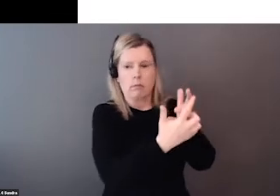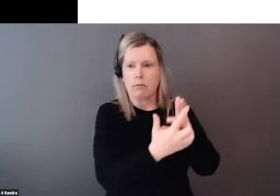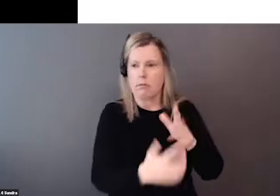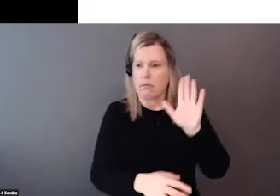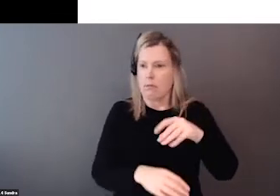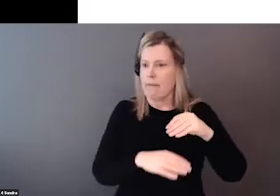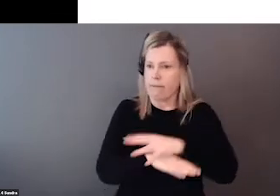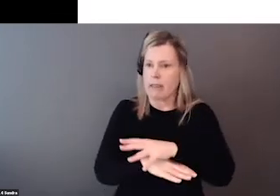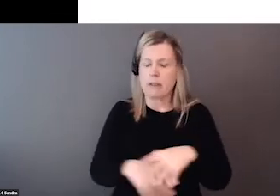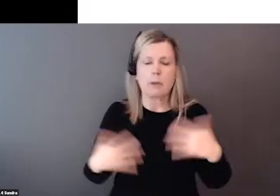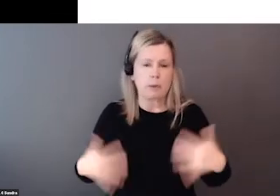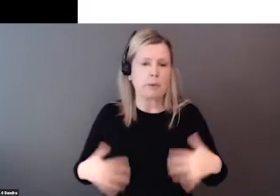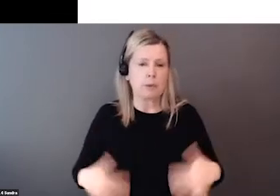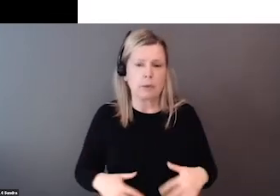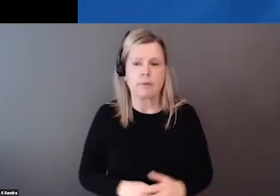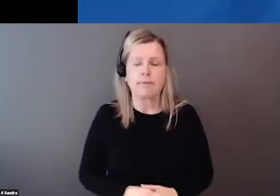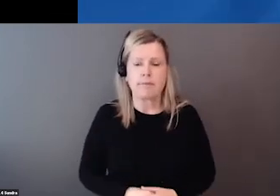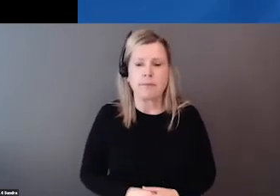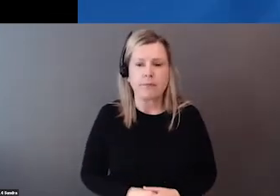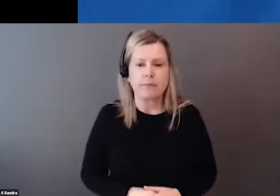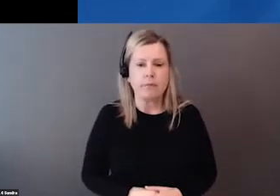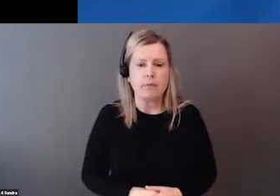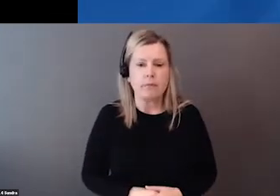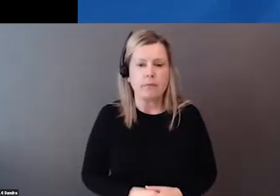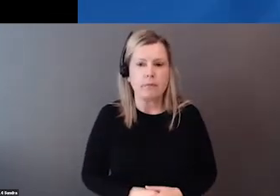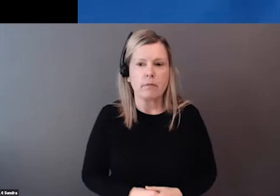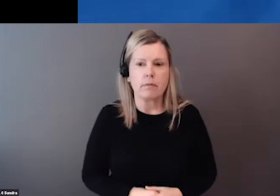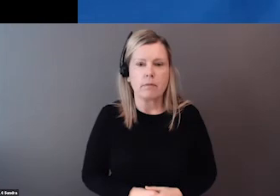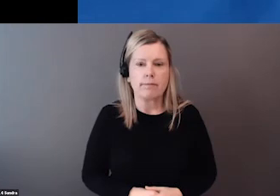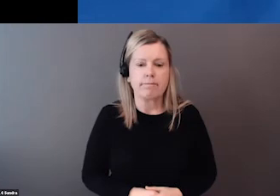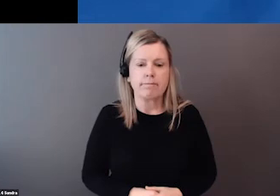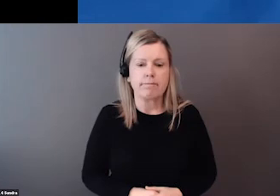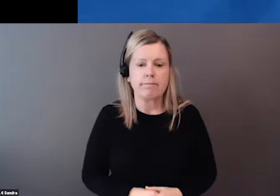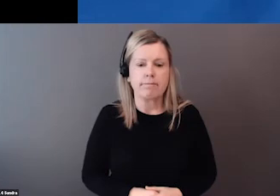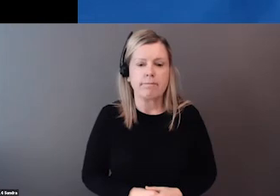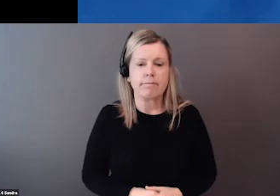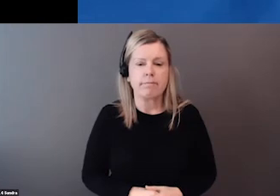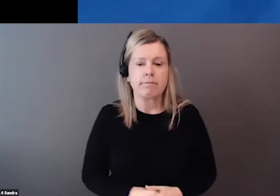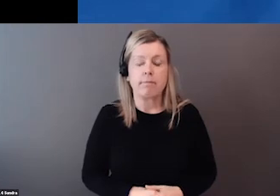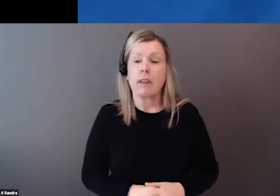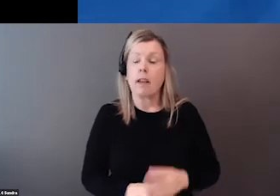as they transition from school to work. And the grant that I was funded